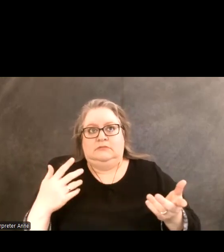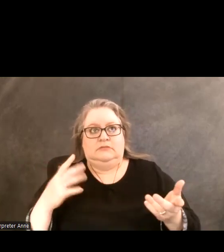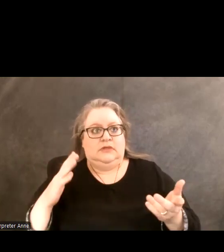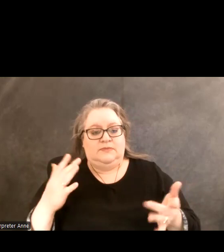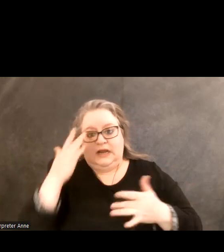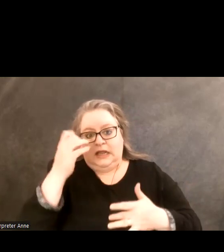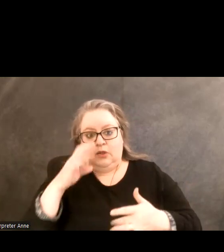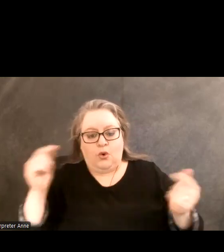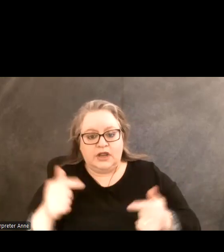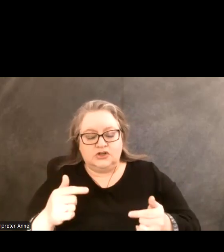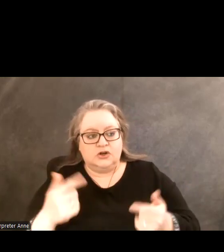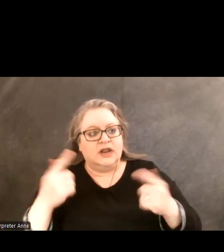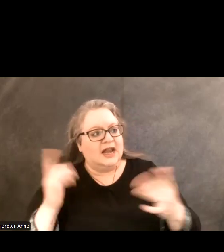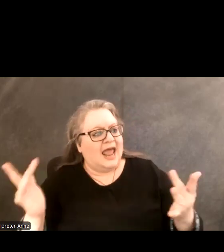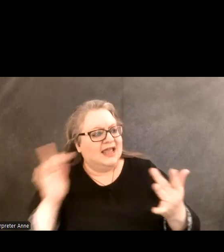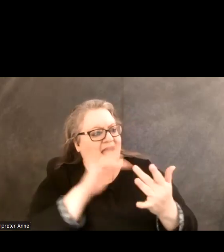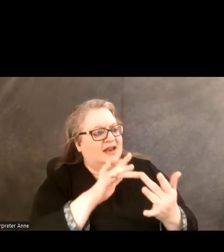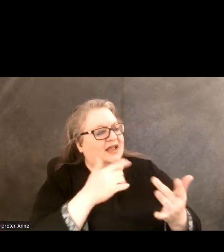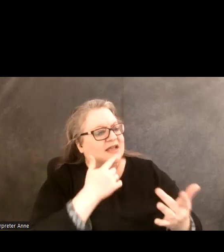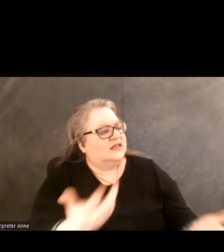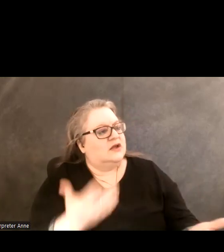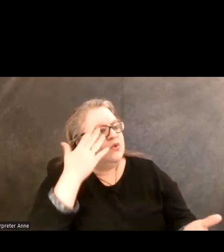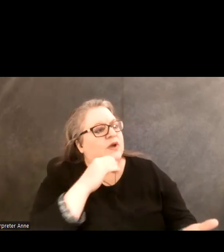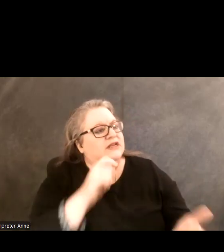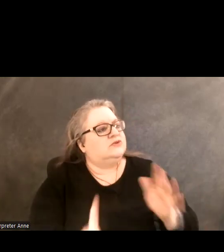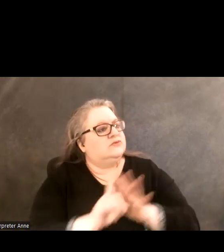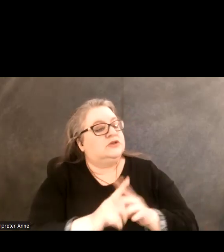contacted her and asked why she wasn't there, she said: That